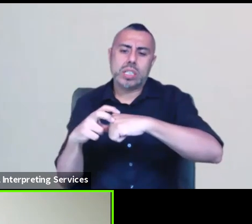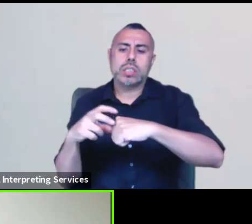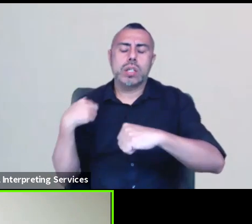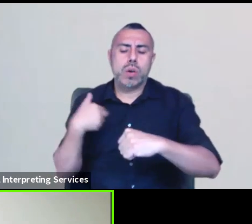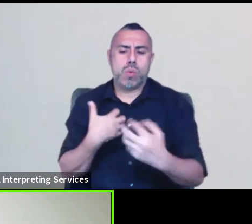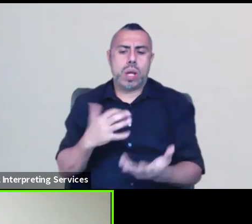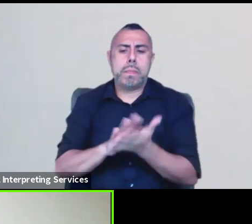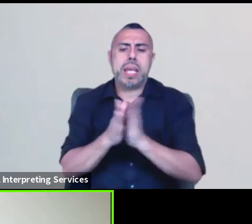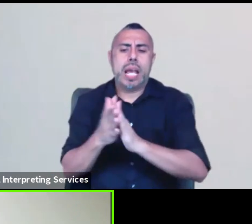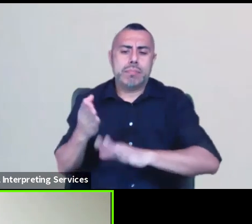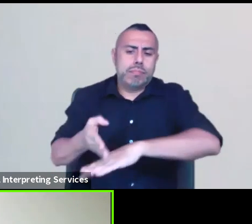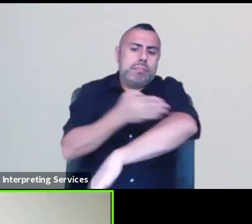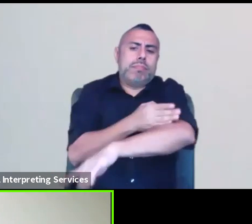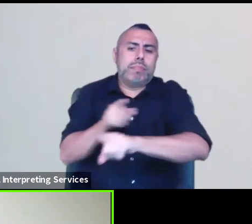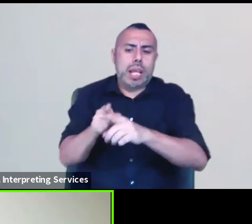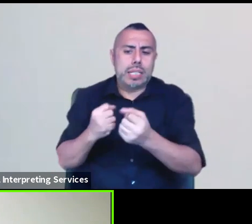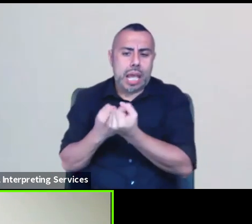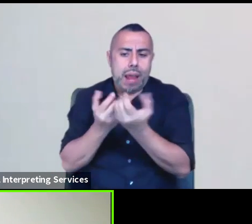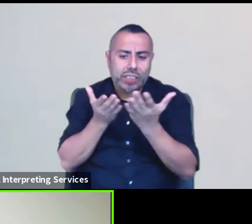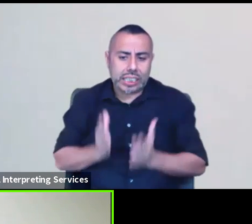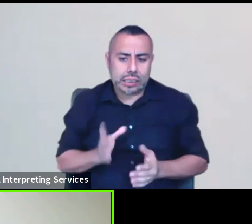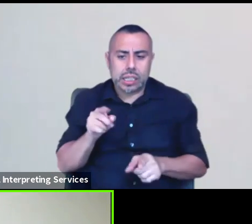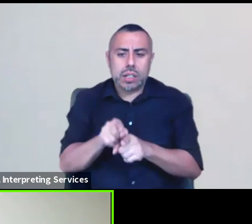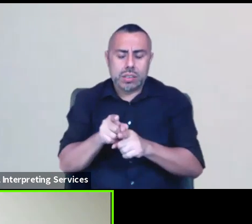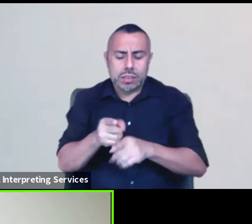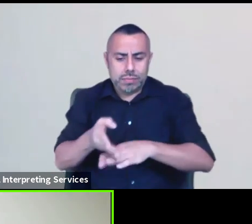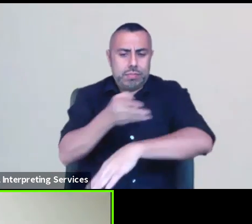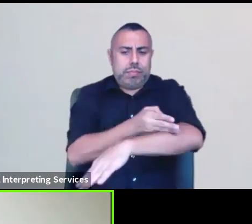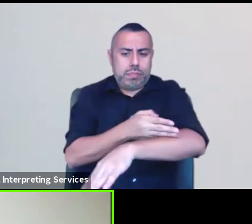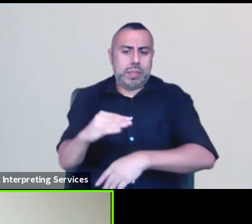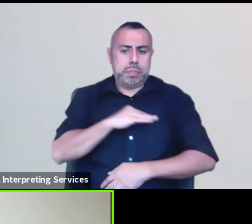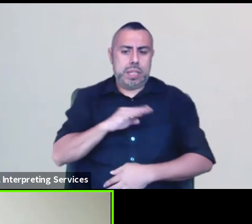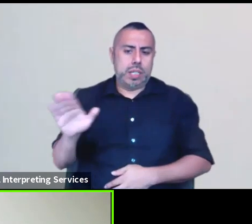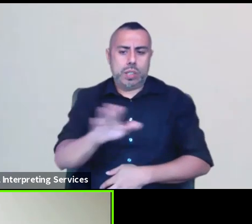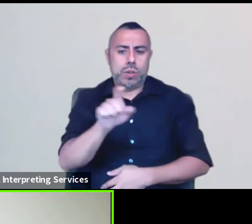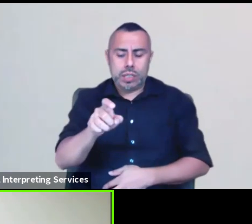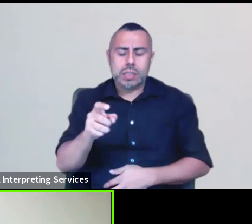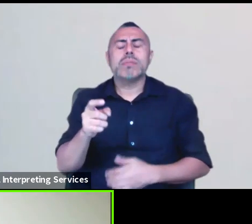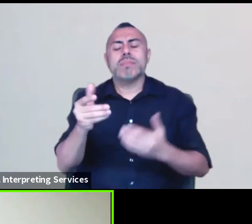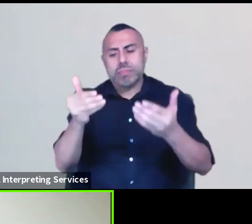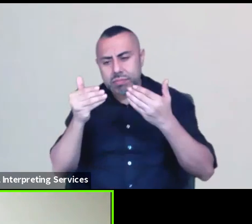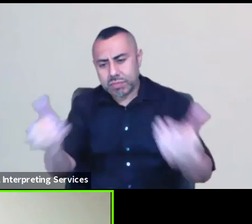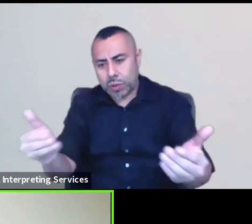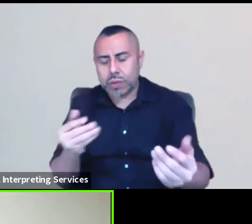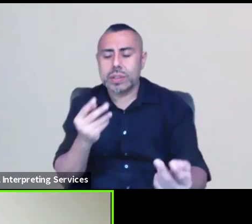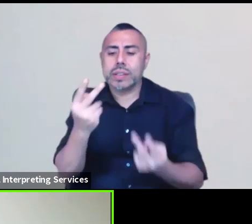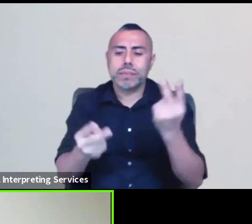and meet your needs at this time. So visit cerfplus.org to access these resources.